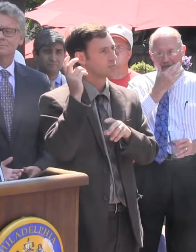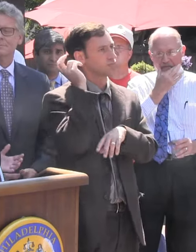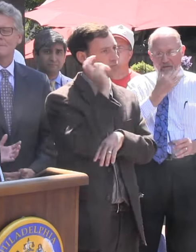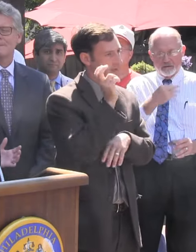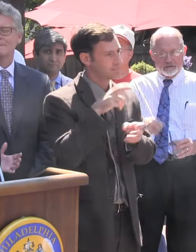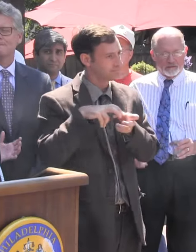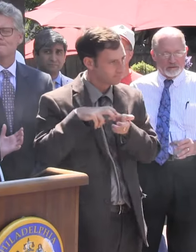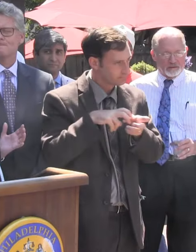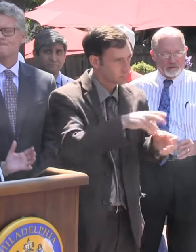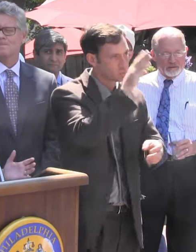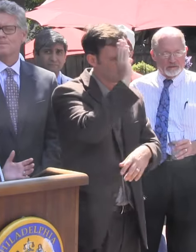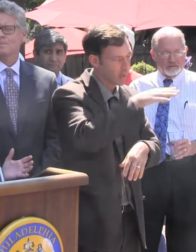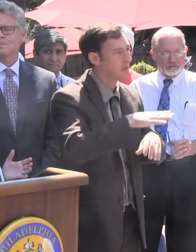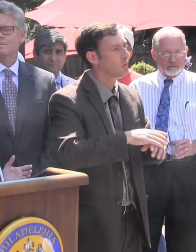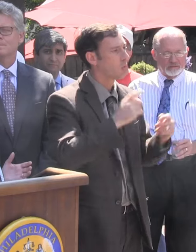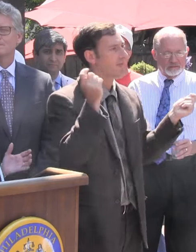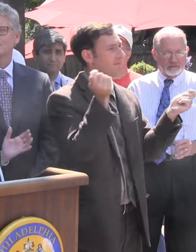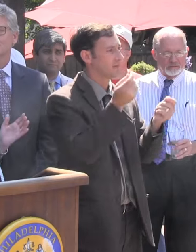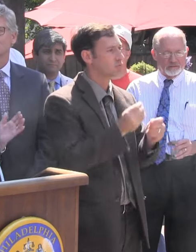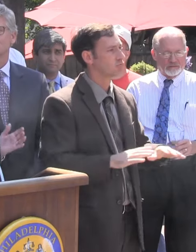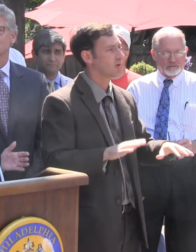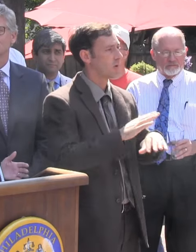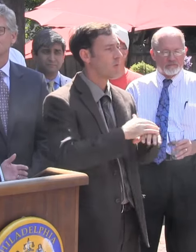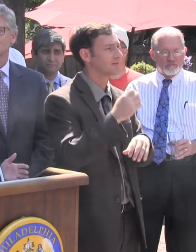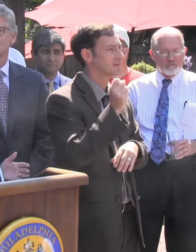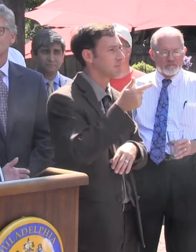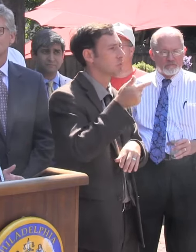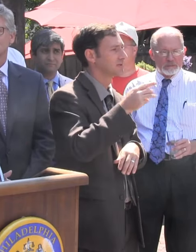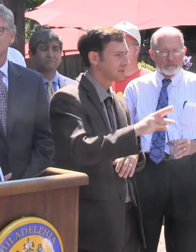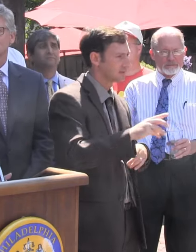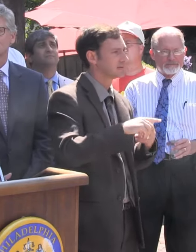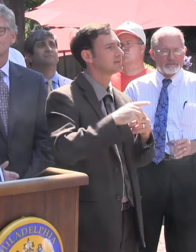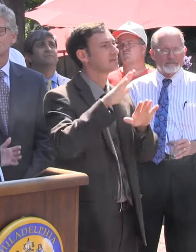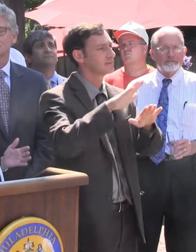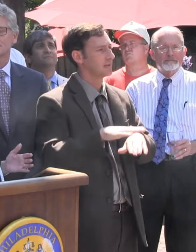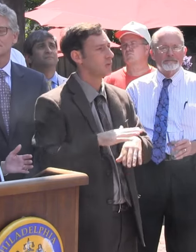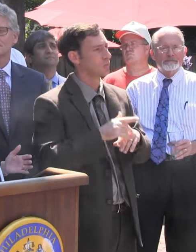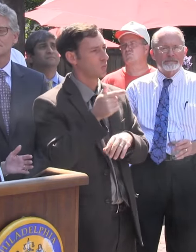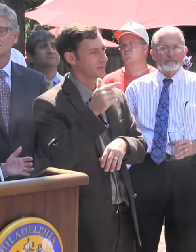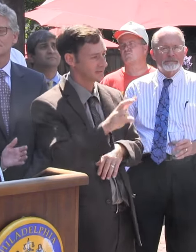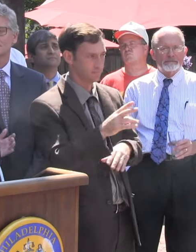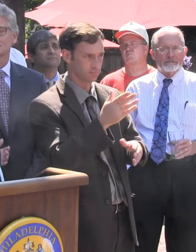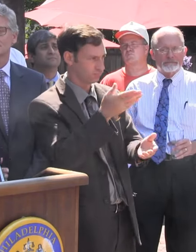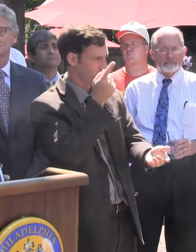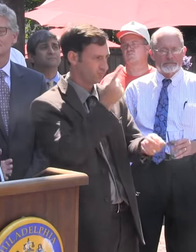the festival grounds on Saturday September 26 and Sunday September 27. Right in. SEPTA